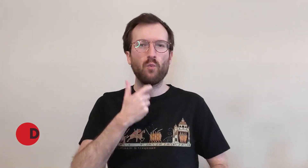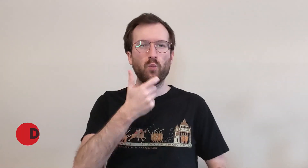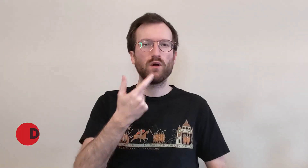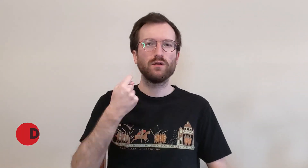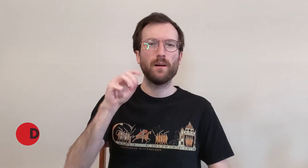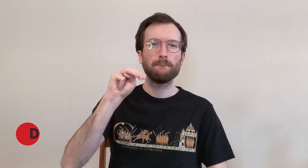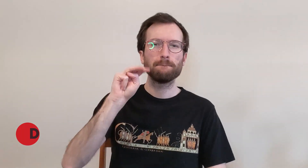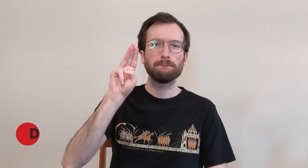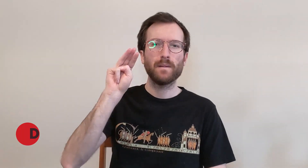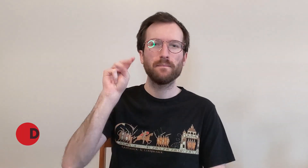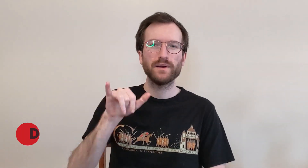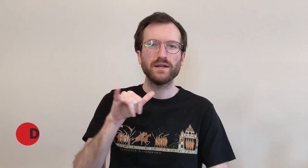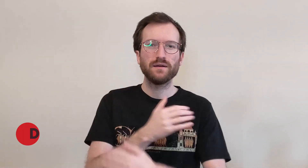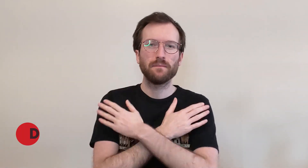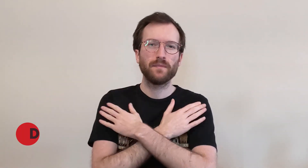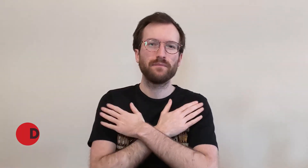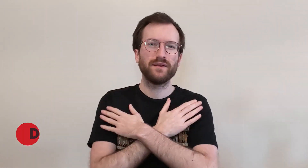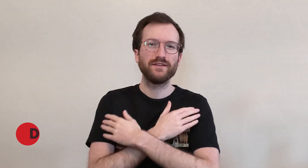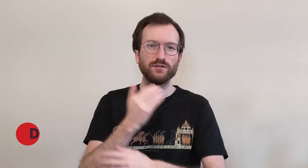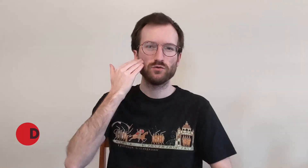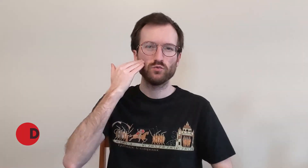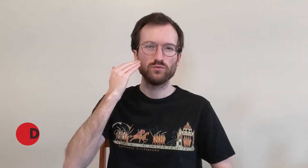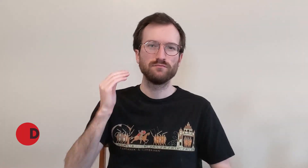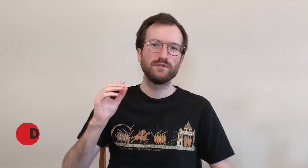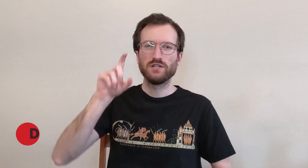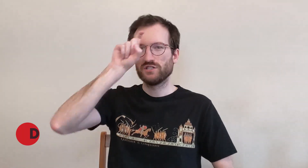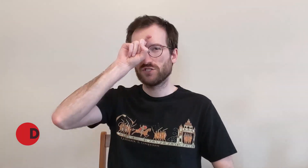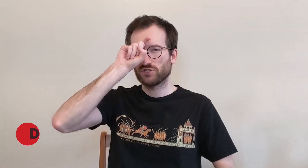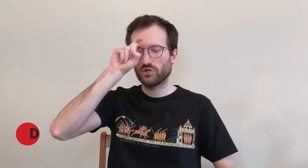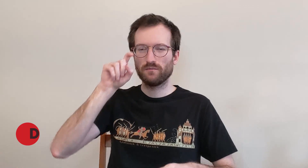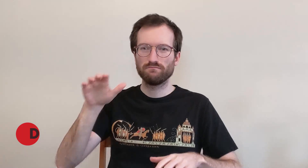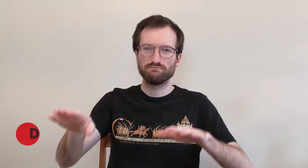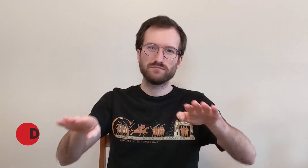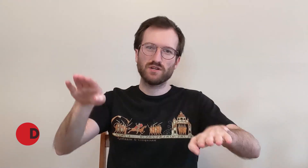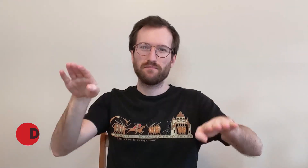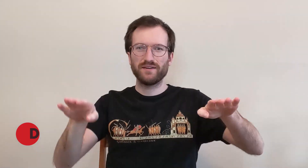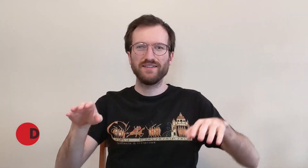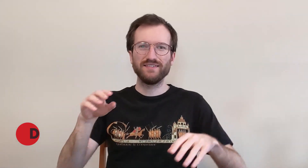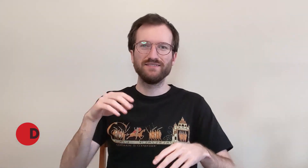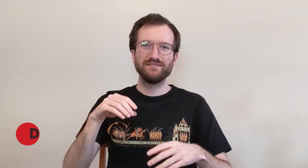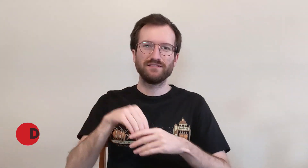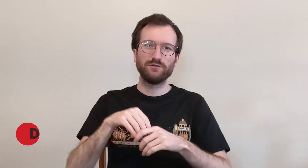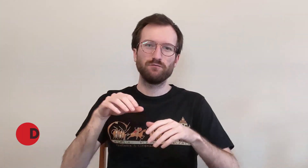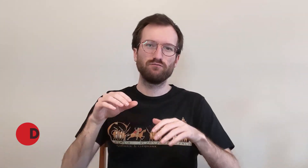Also, I watched “The Mummy,” You know, Egyptian zombies